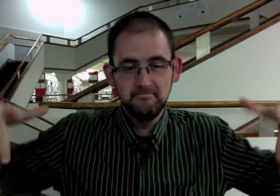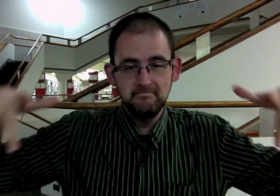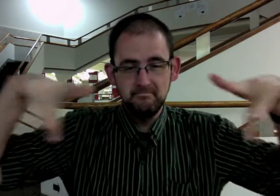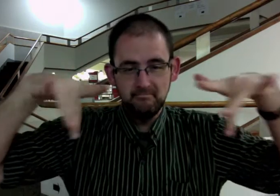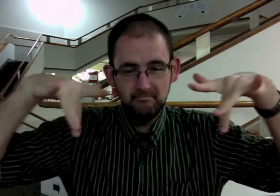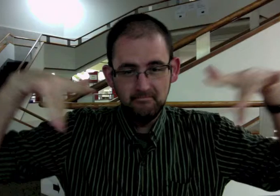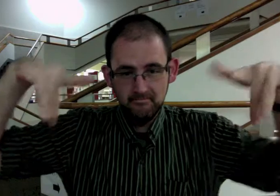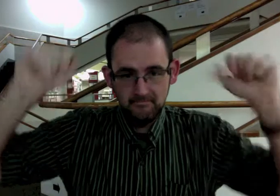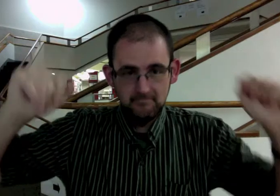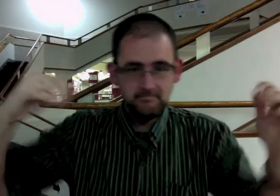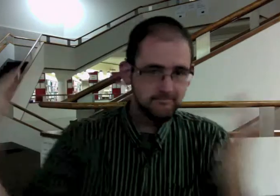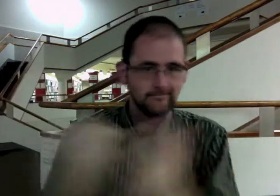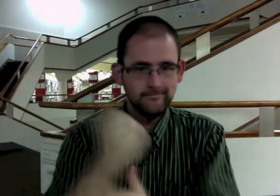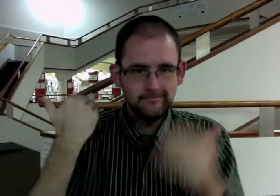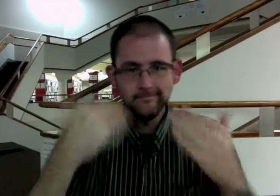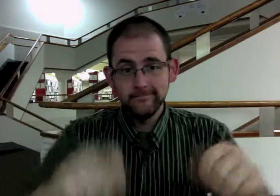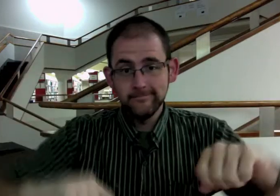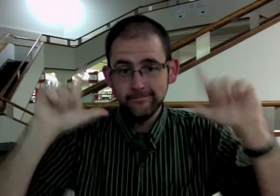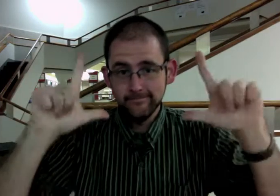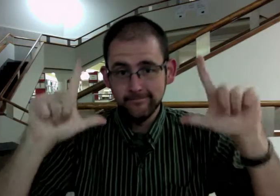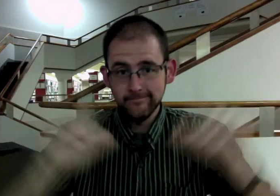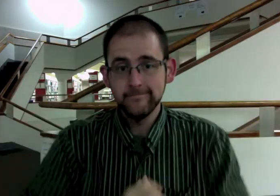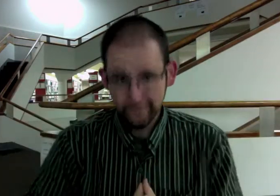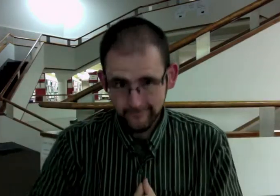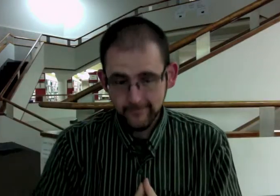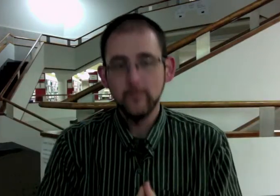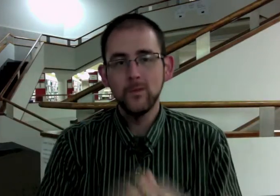Nobody's around, so I thought I'd take the chance to make a vlog.